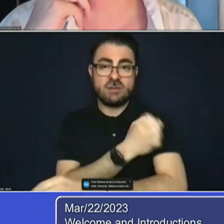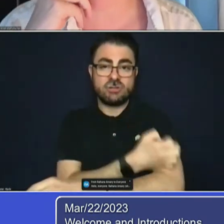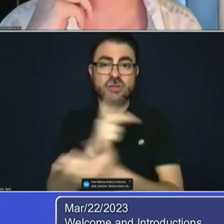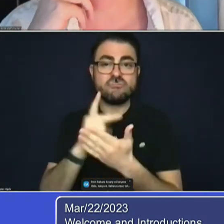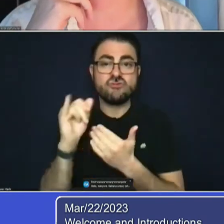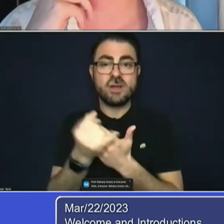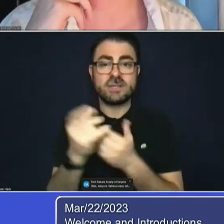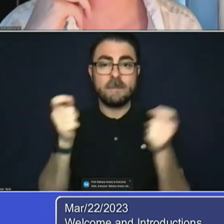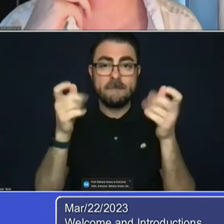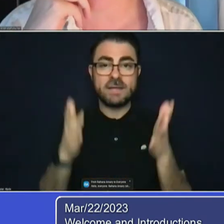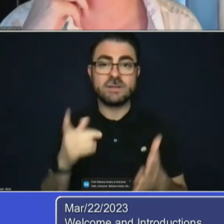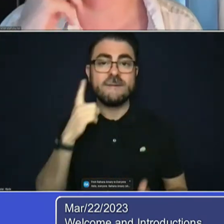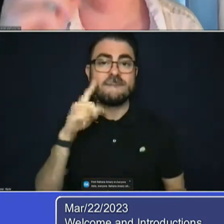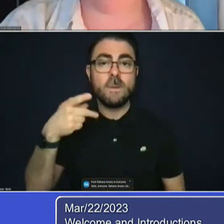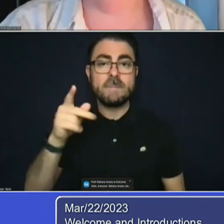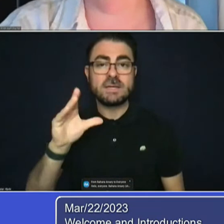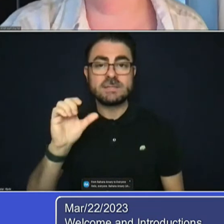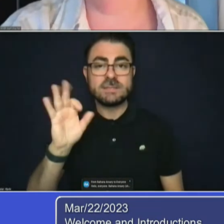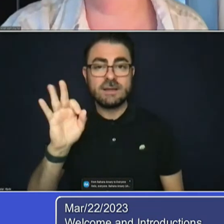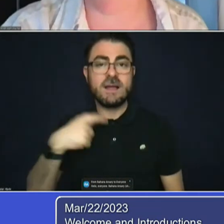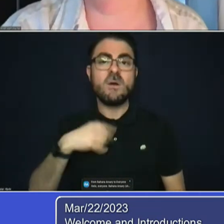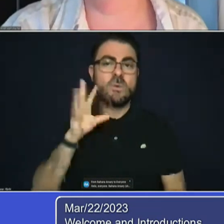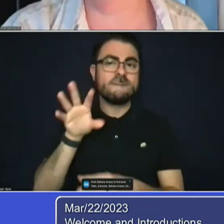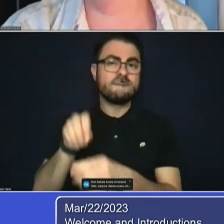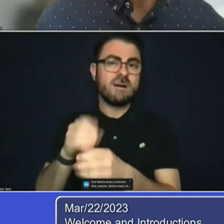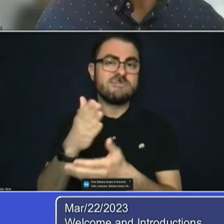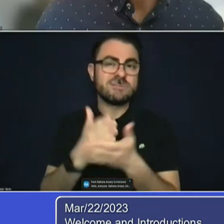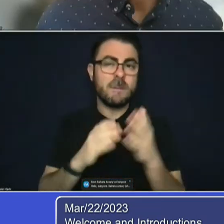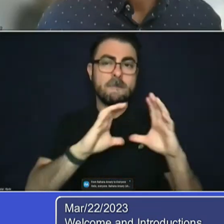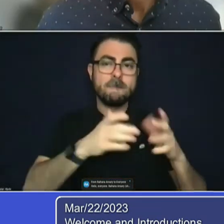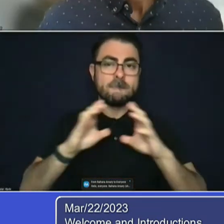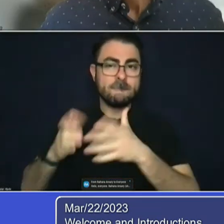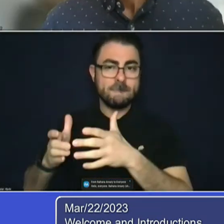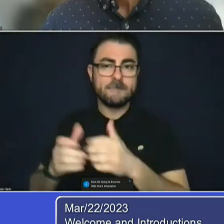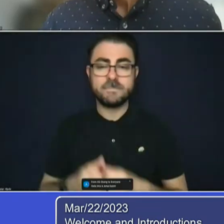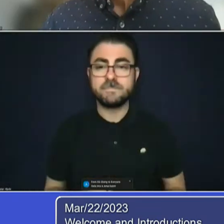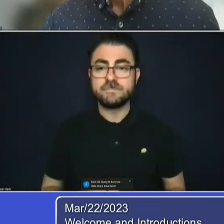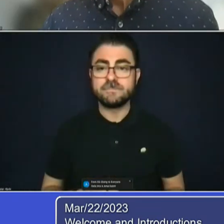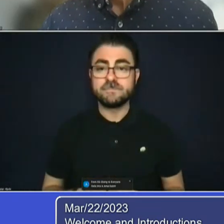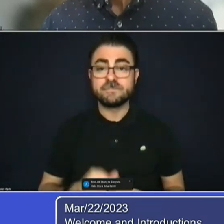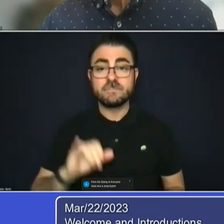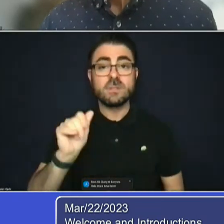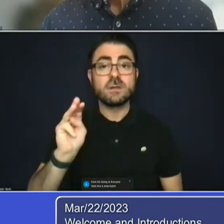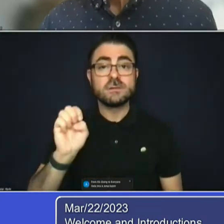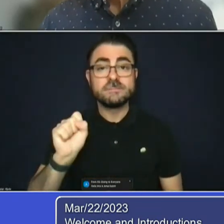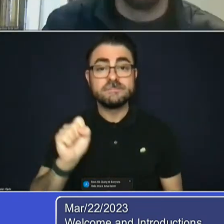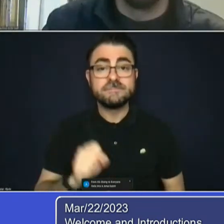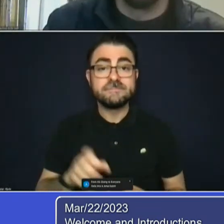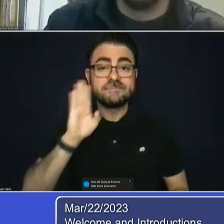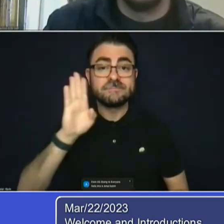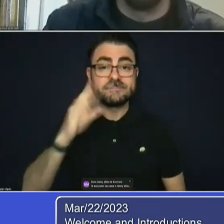I'M WENDY, I'M A CLEAN ENERGY MANAGER FOR PCEF, AND I'LL BE